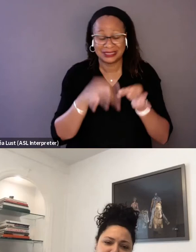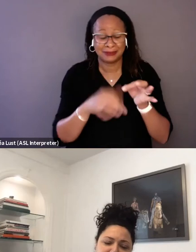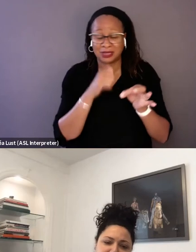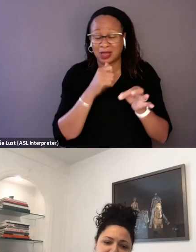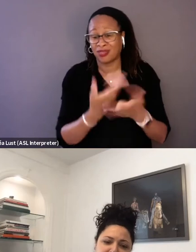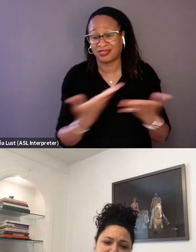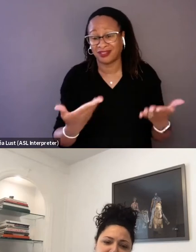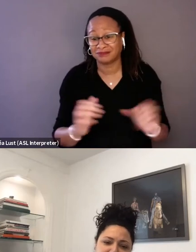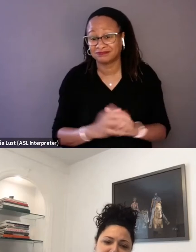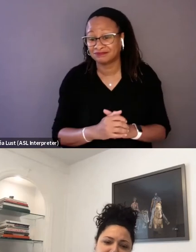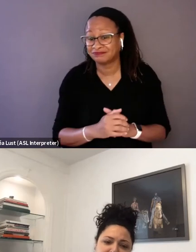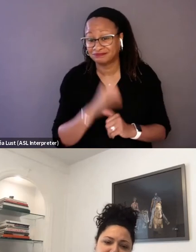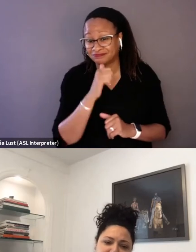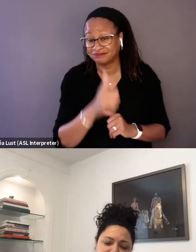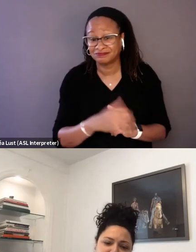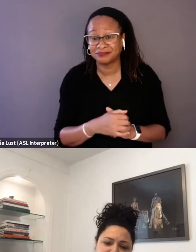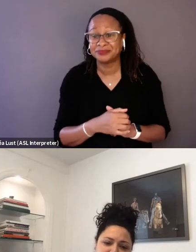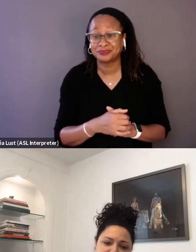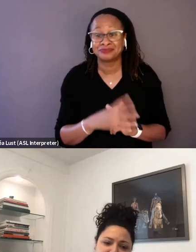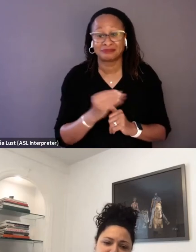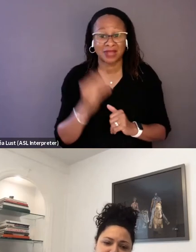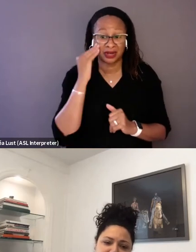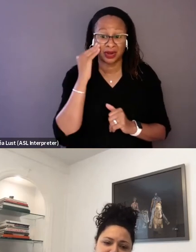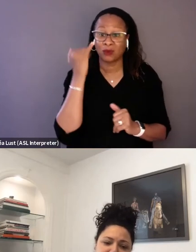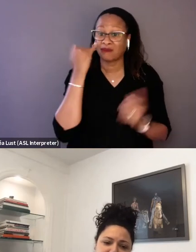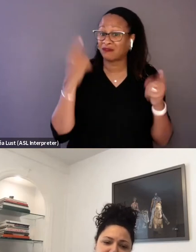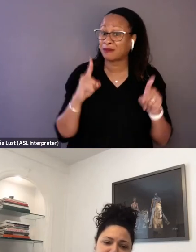And you know, I think if that happens, we're a success.